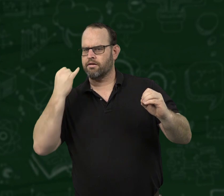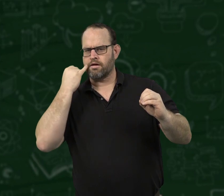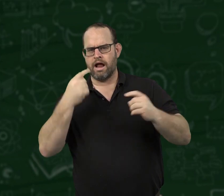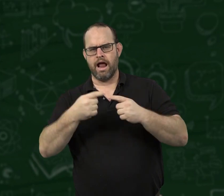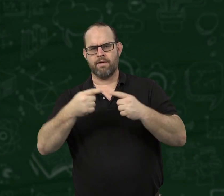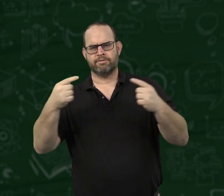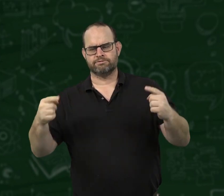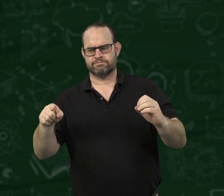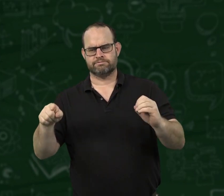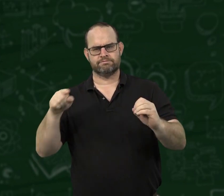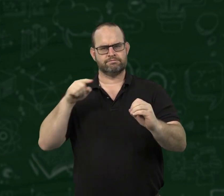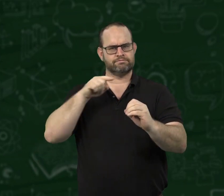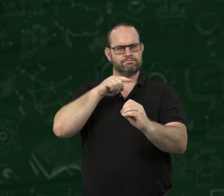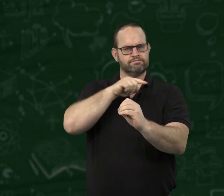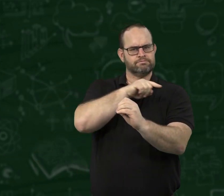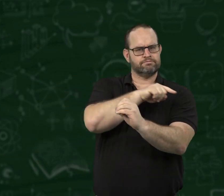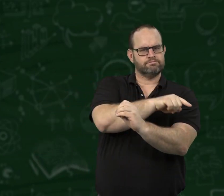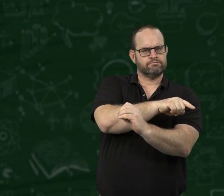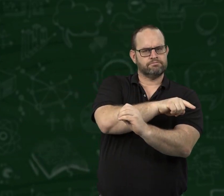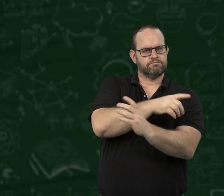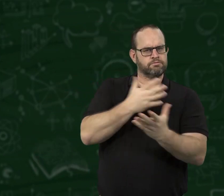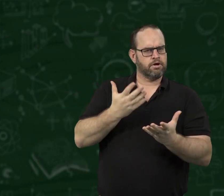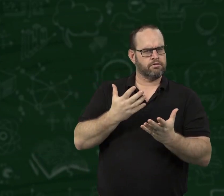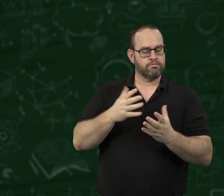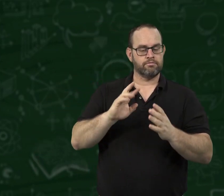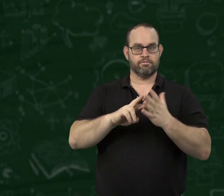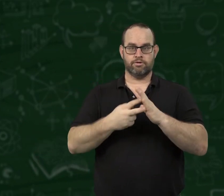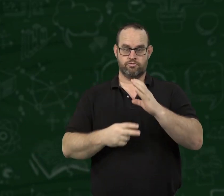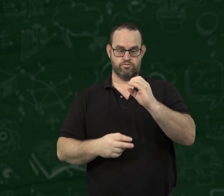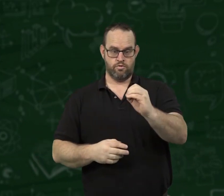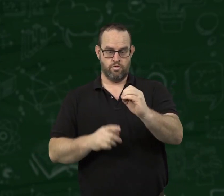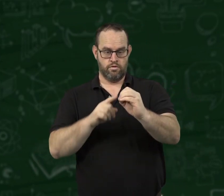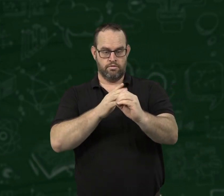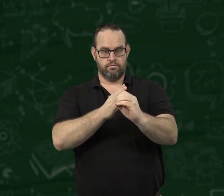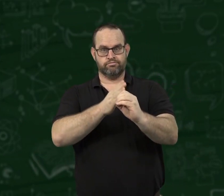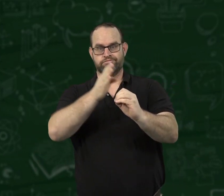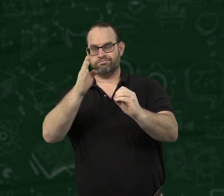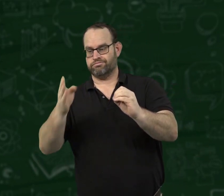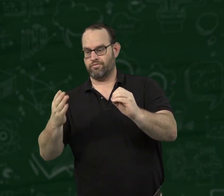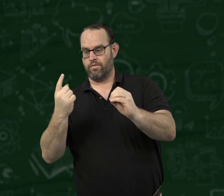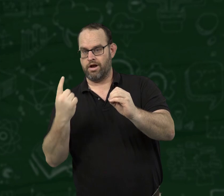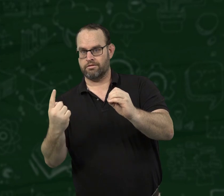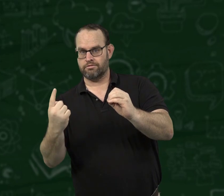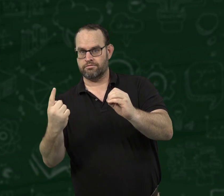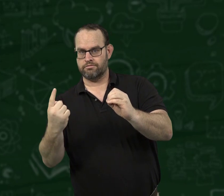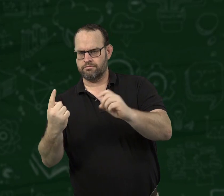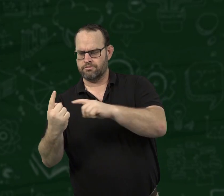Now imagine what is on the other side of the zero. The number line starts at zero. To the right is the number one.